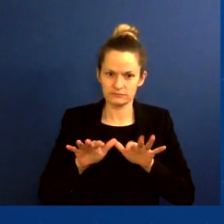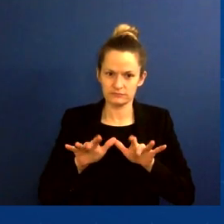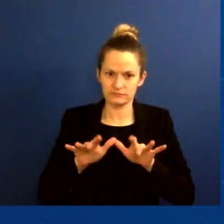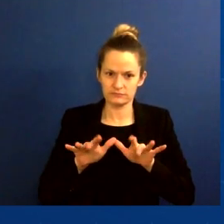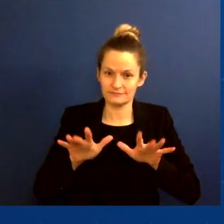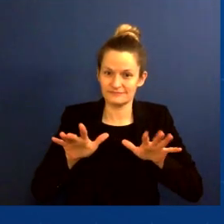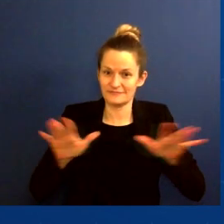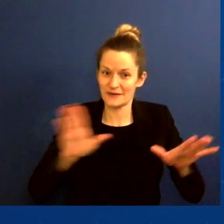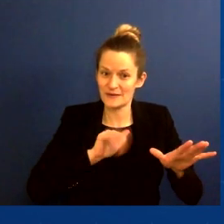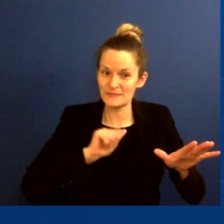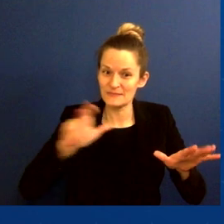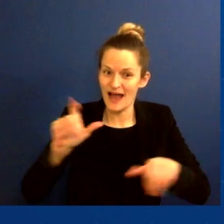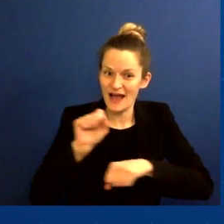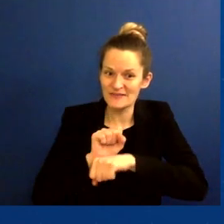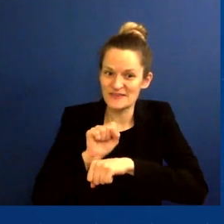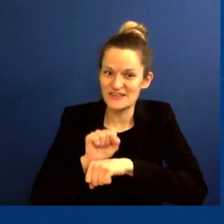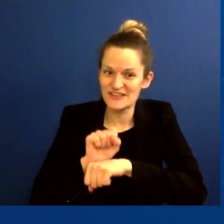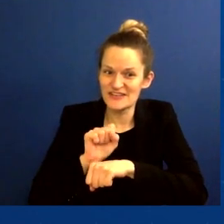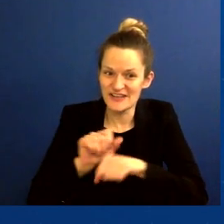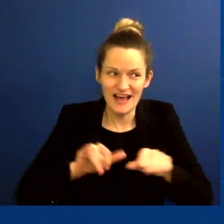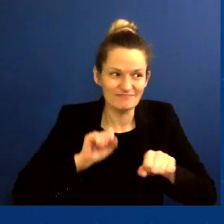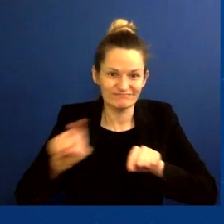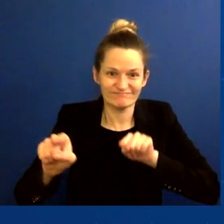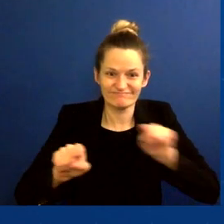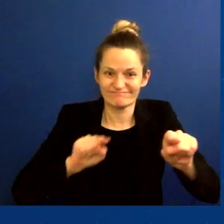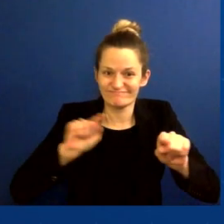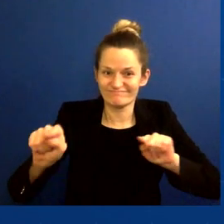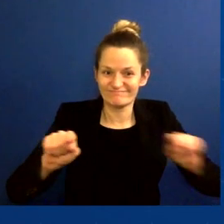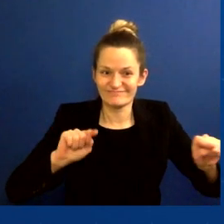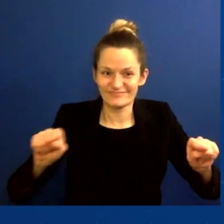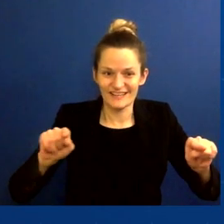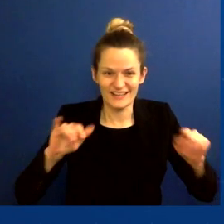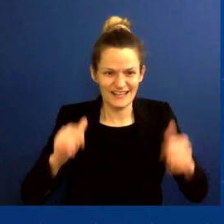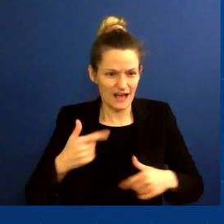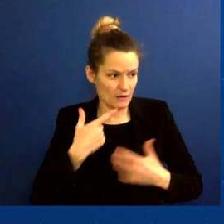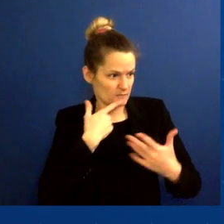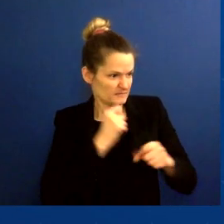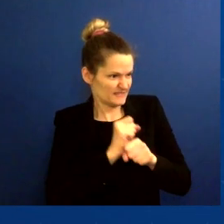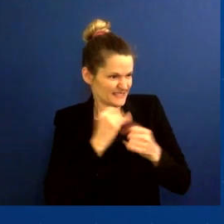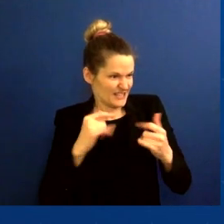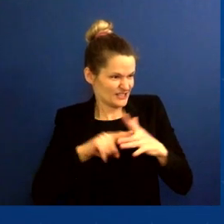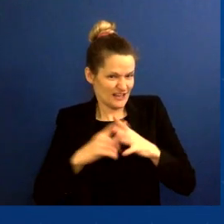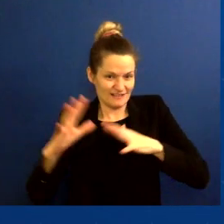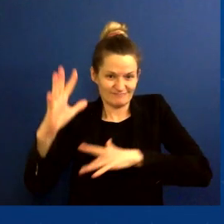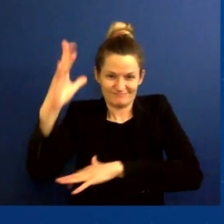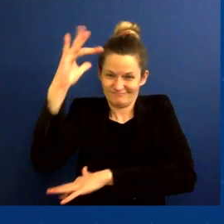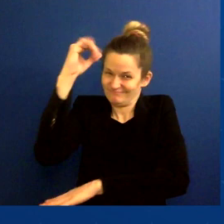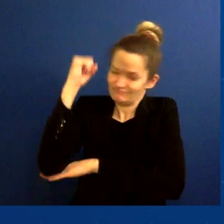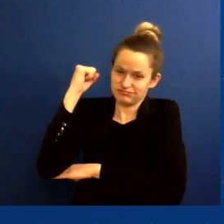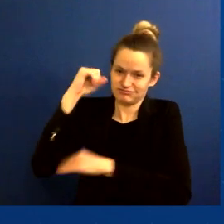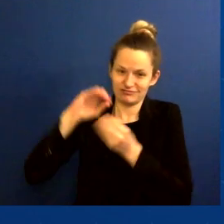at a record setting pace as a result of the diligence and the determination of the American people